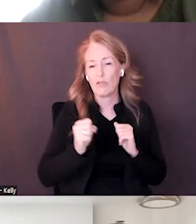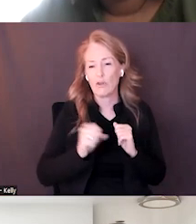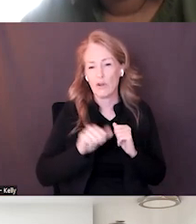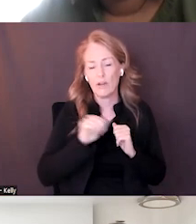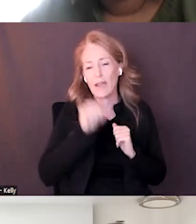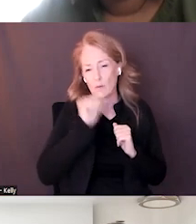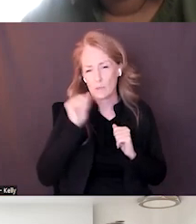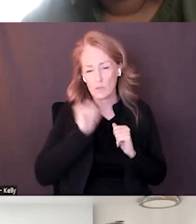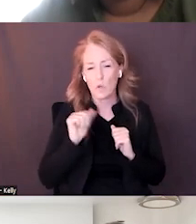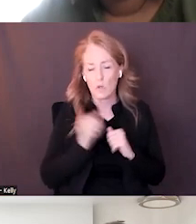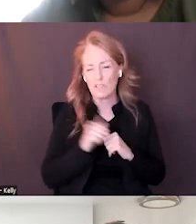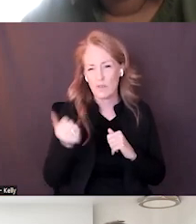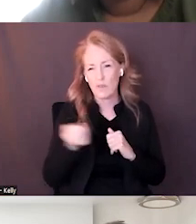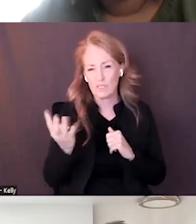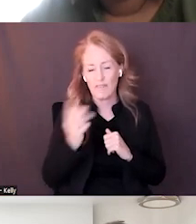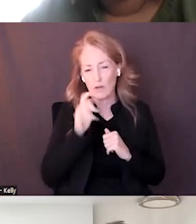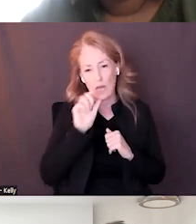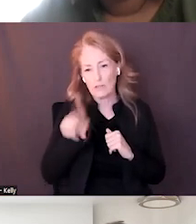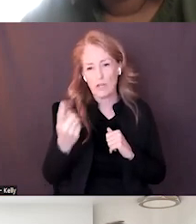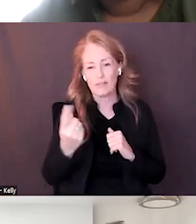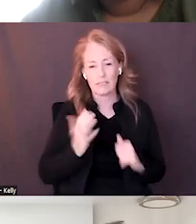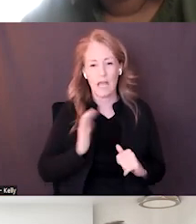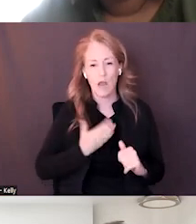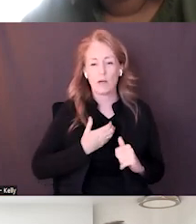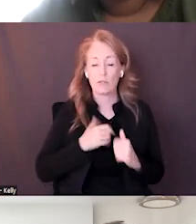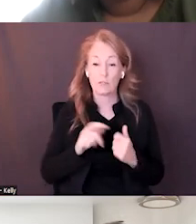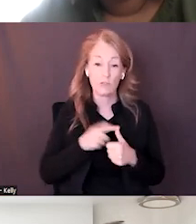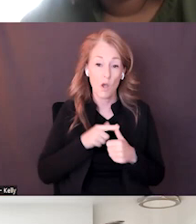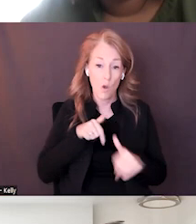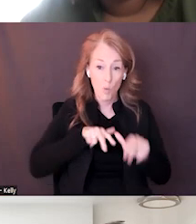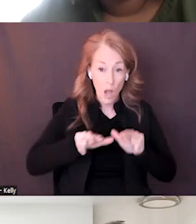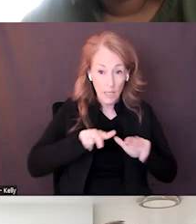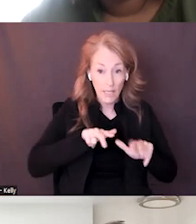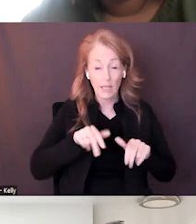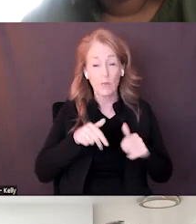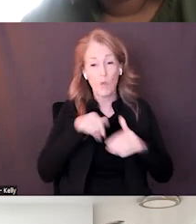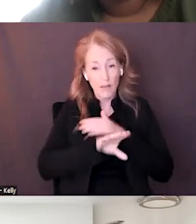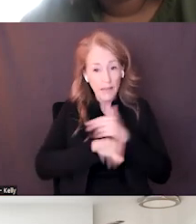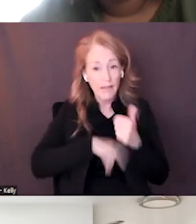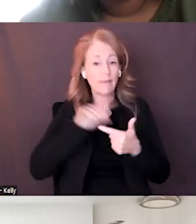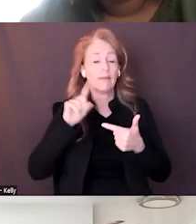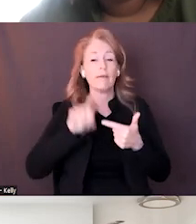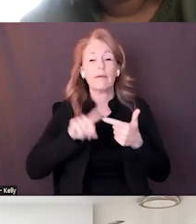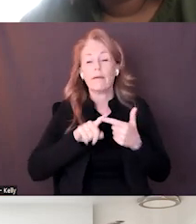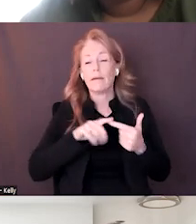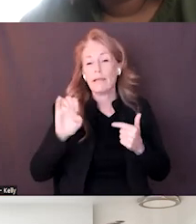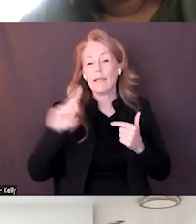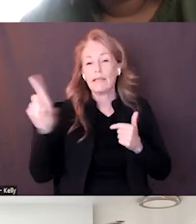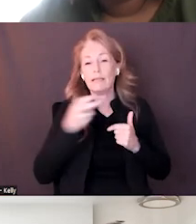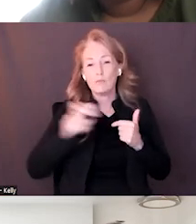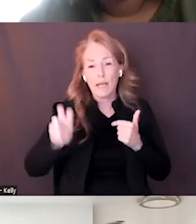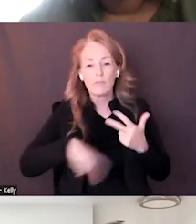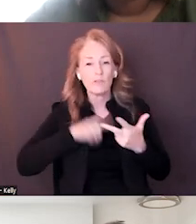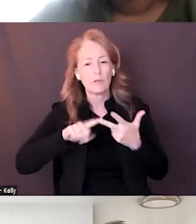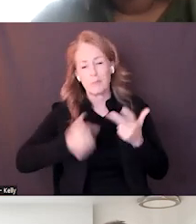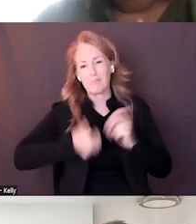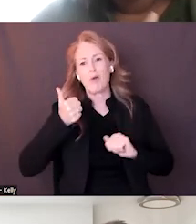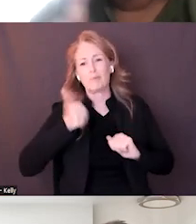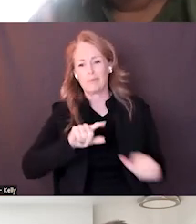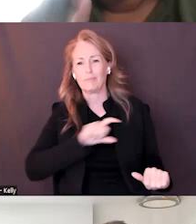THEY CAN ARRIVE WALK IN, ED TRANSFER, OR MOSTLY POLICE.